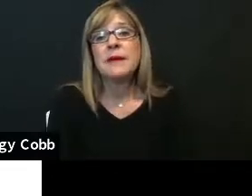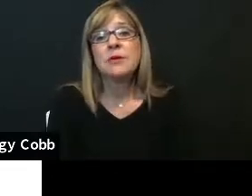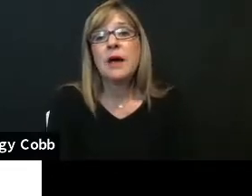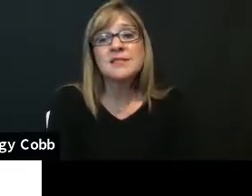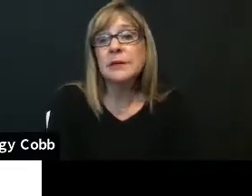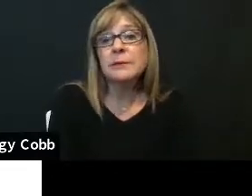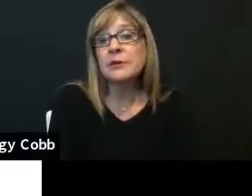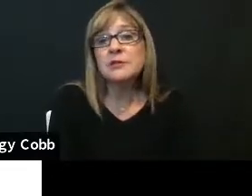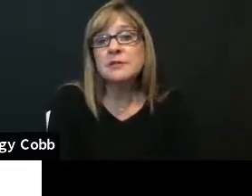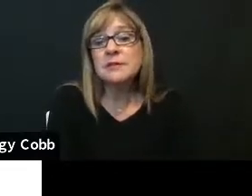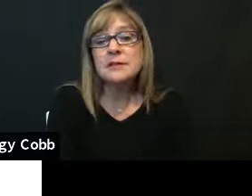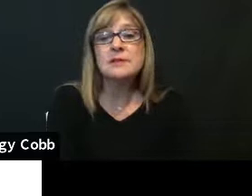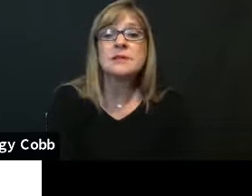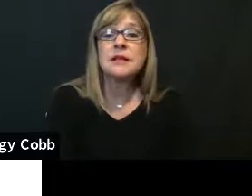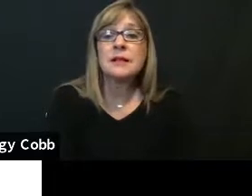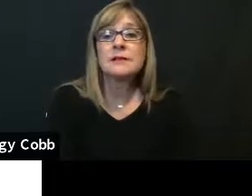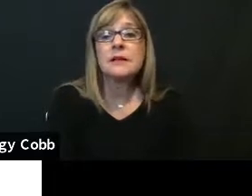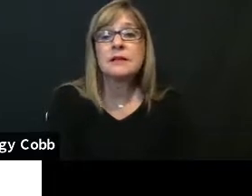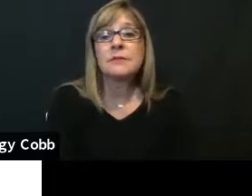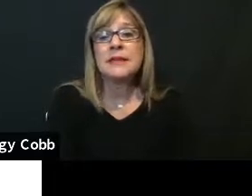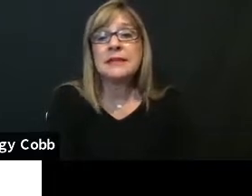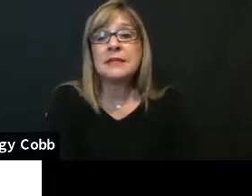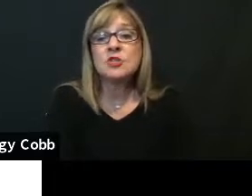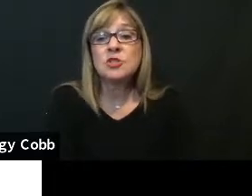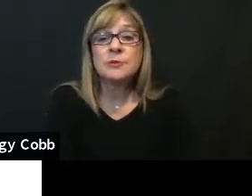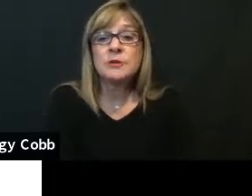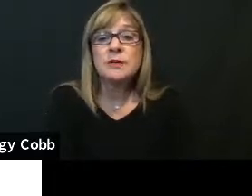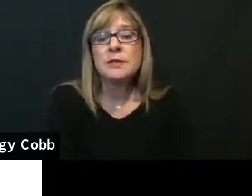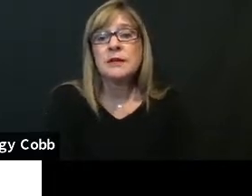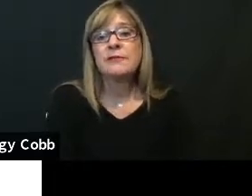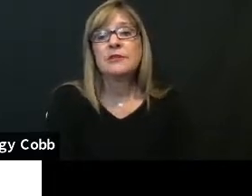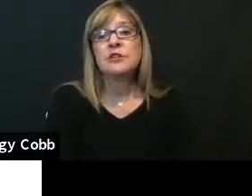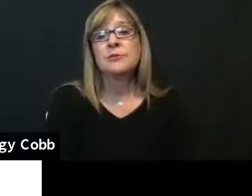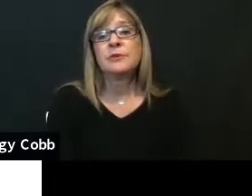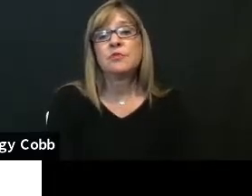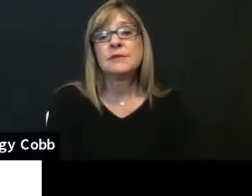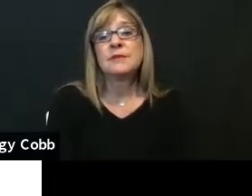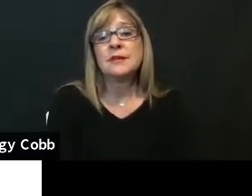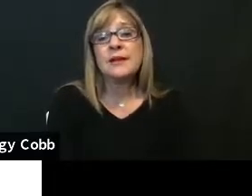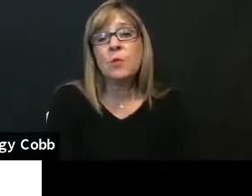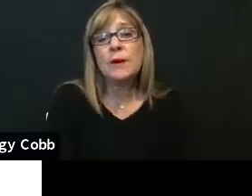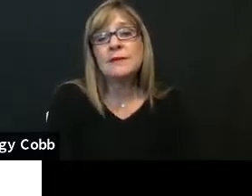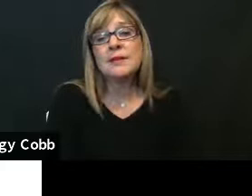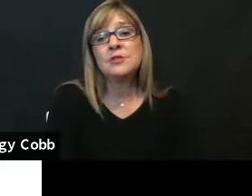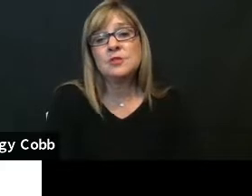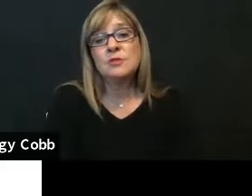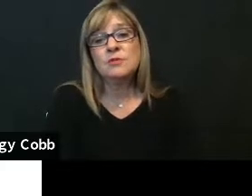medical hospital emergencies telling them they needed an interpreter. If the interpreter wasn't there yet, what can they do?